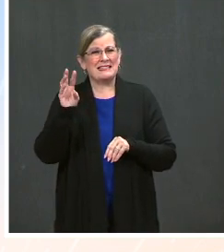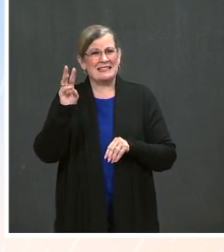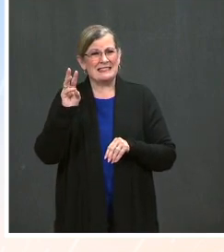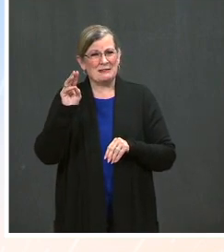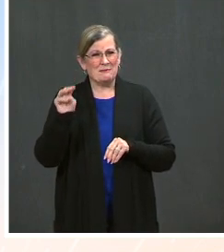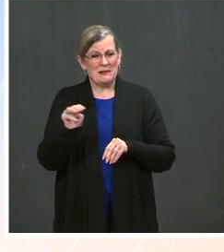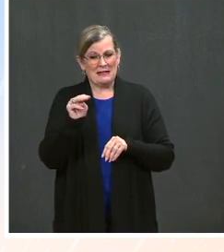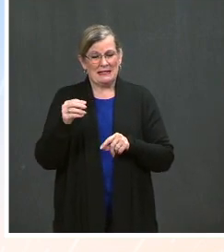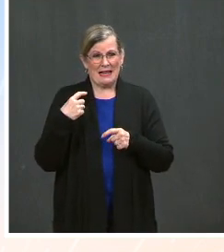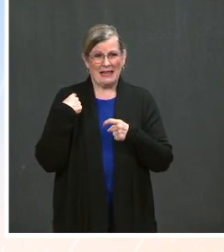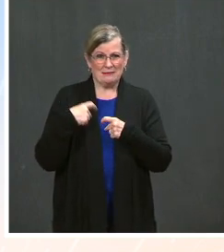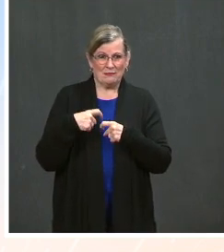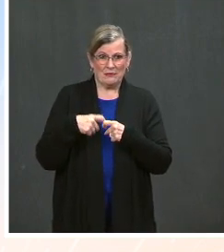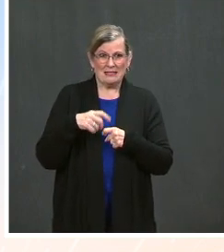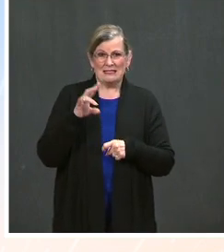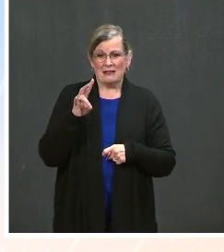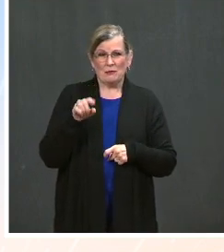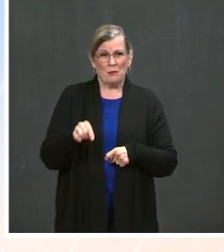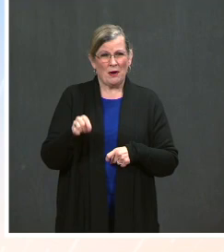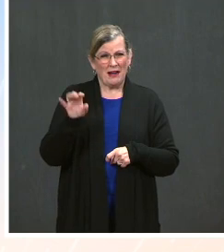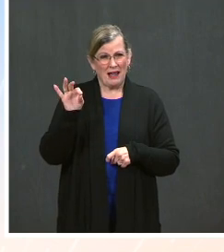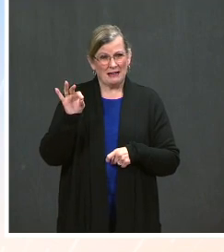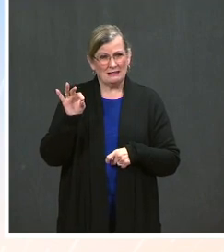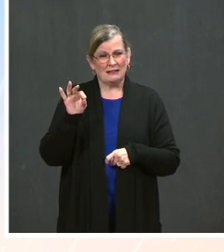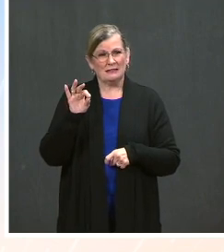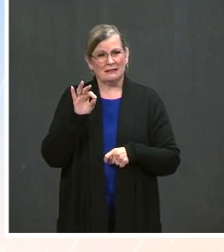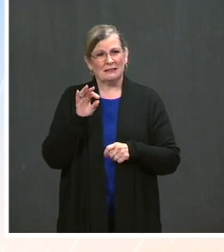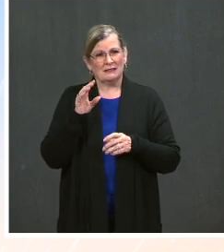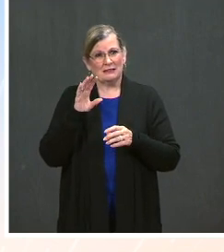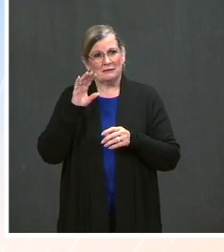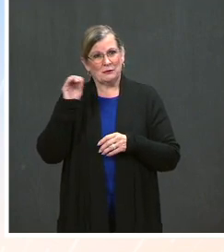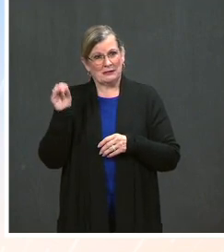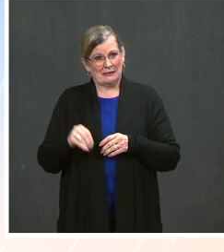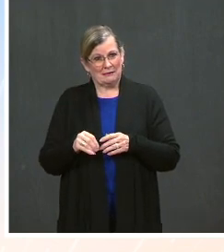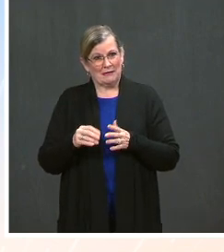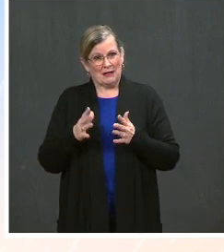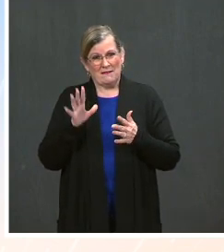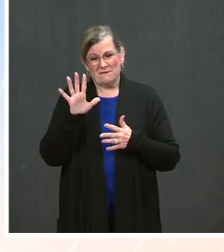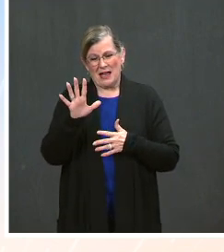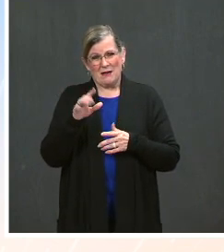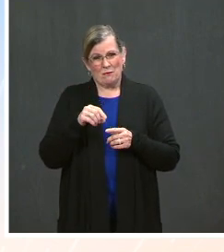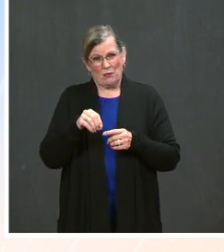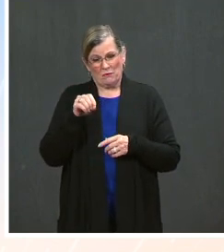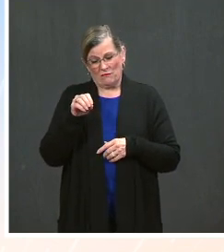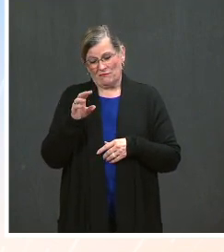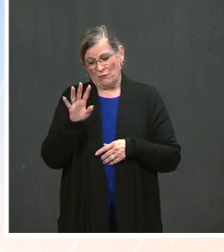compared to the 5.4 percent for whites. In addition, barriers to the labor force participation